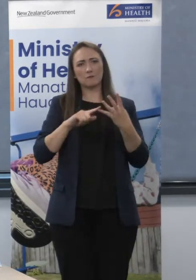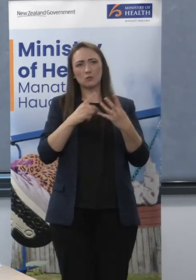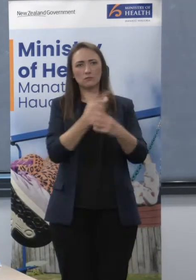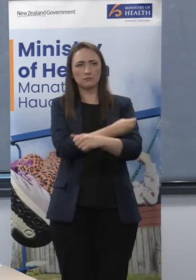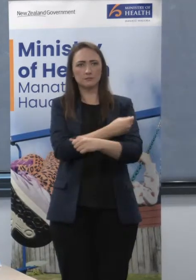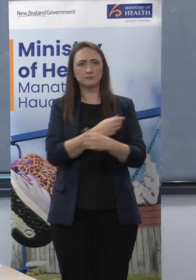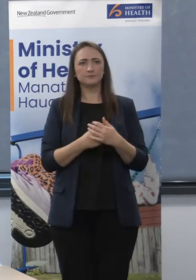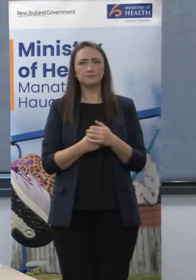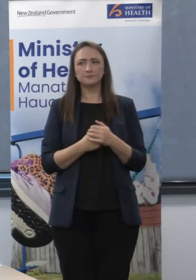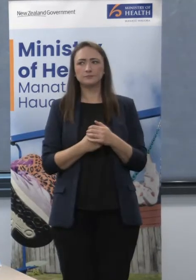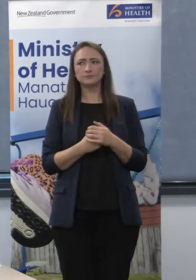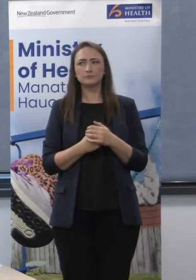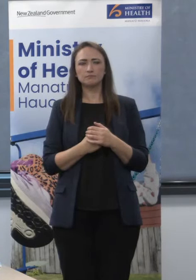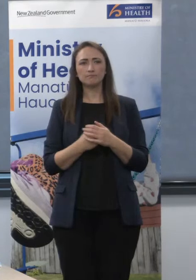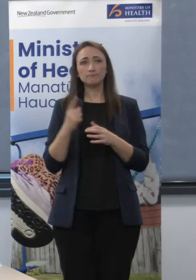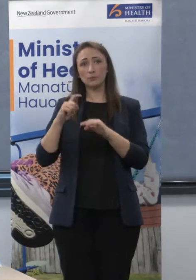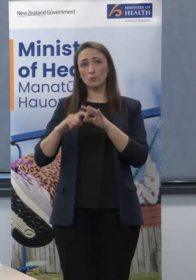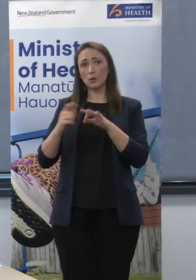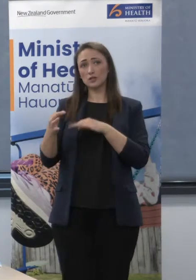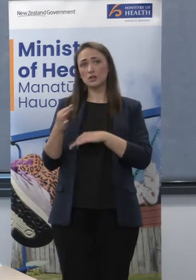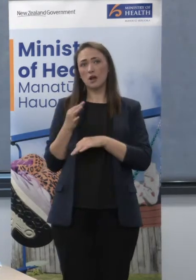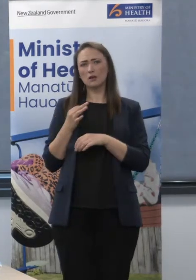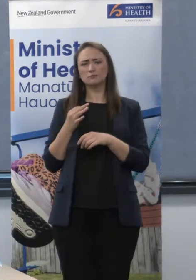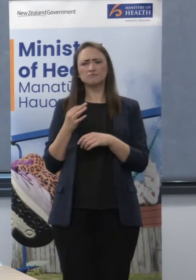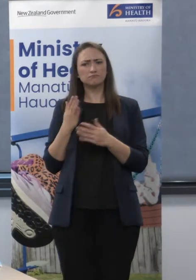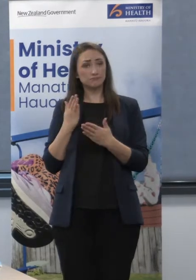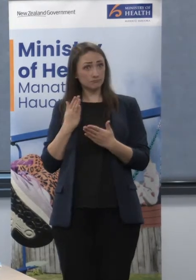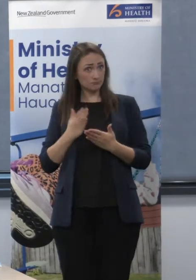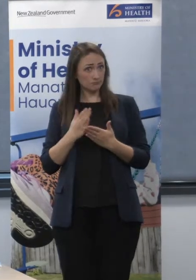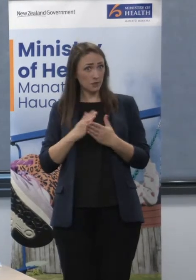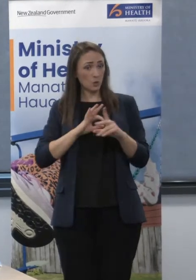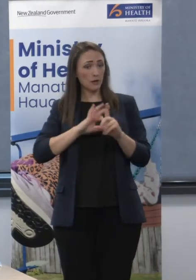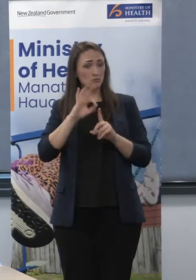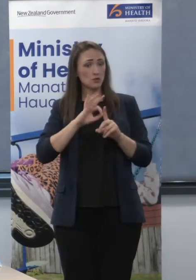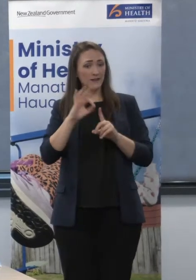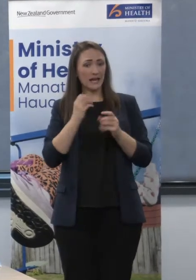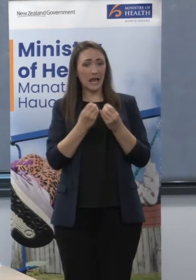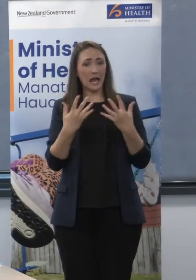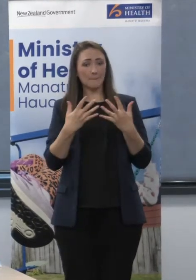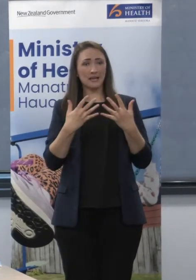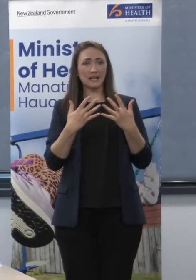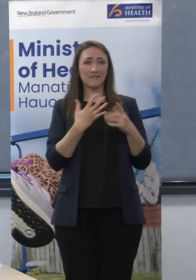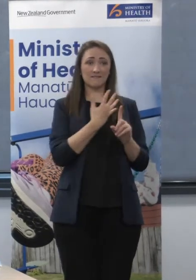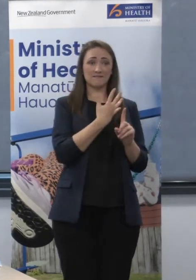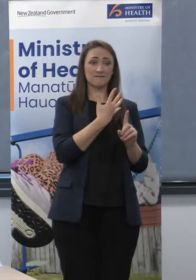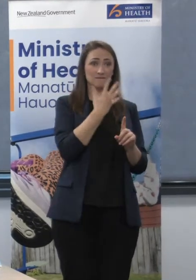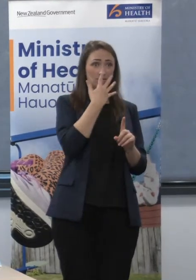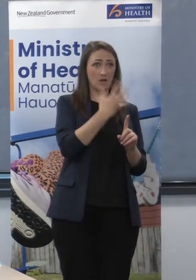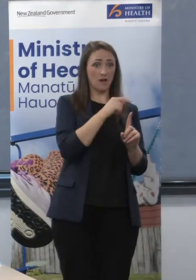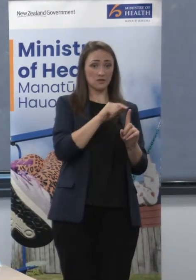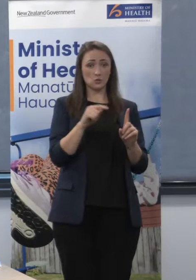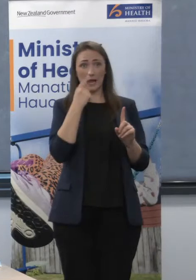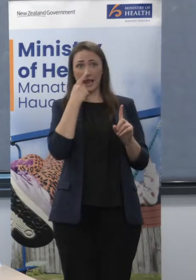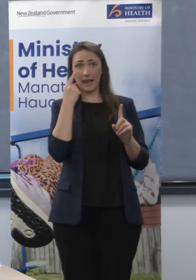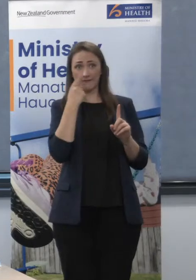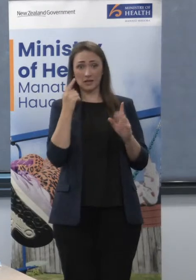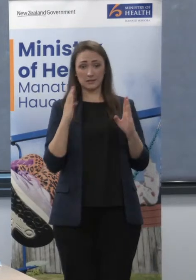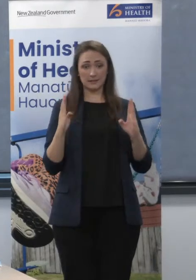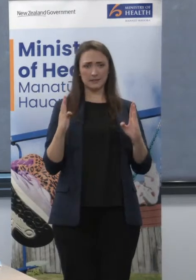Is work underway to improve vaccine rates?